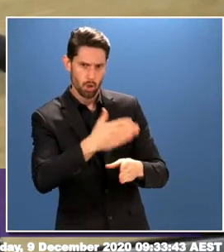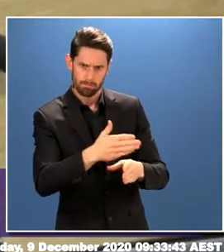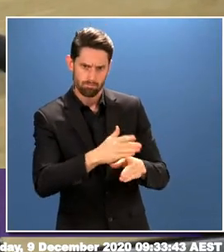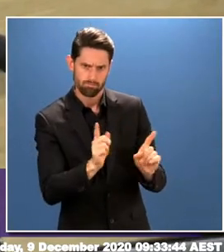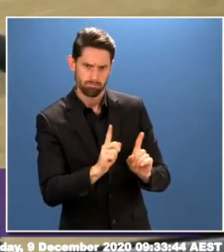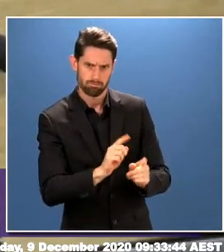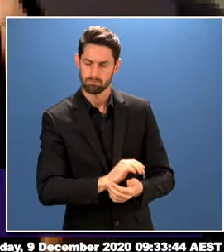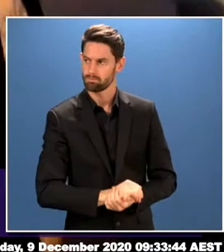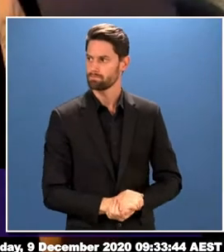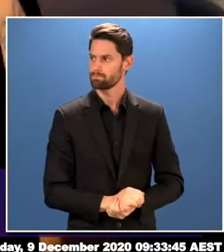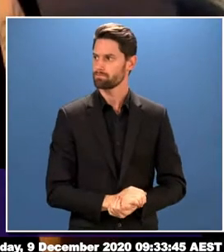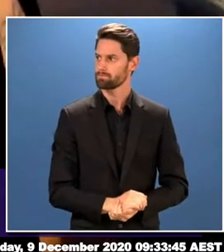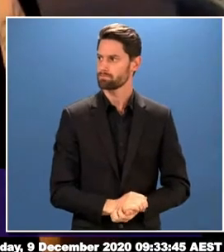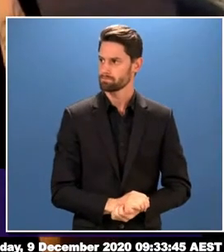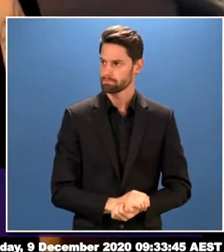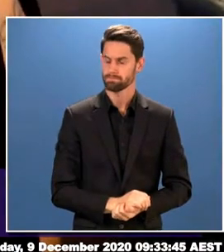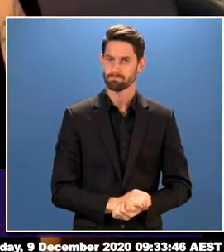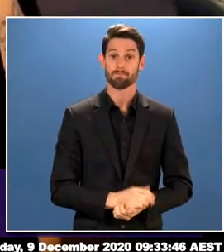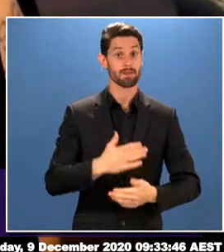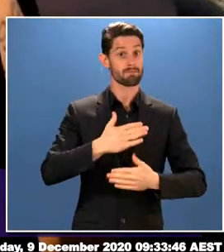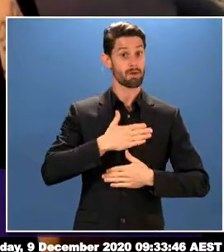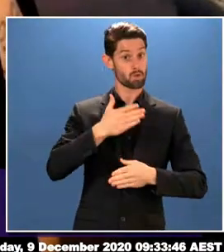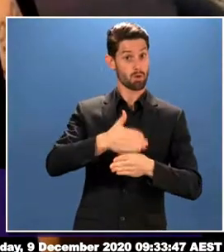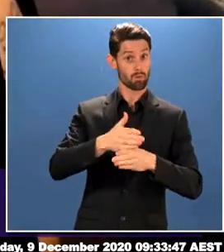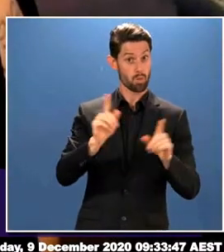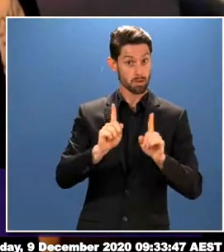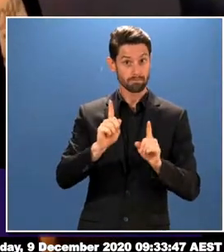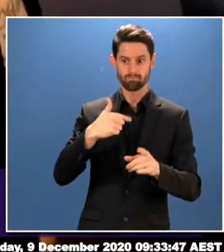My role involves engaging in facilitation and project